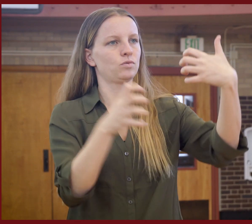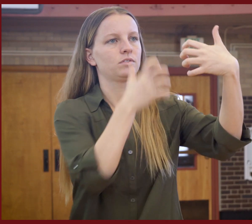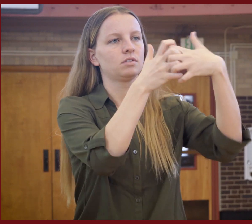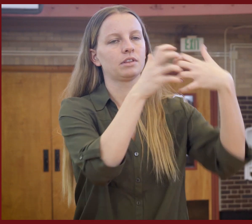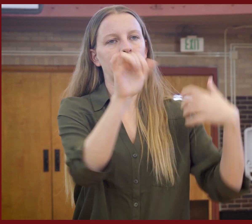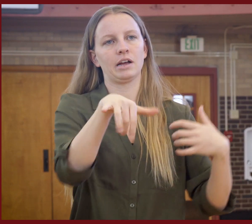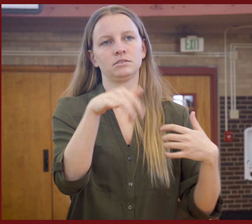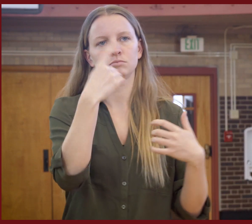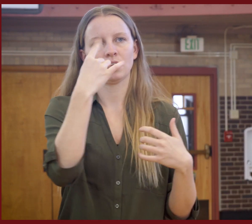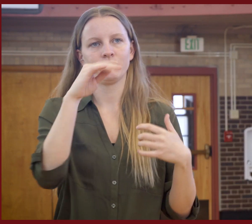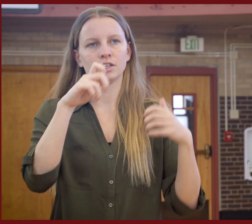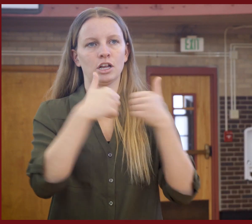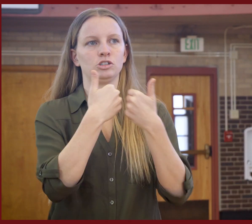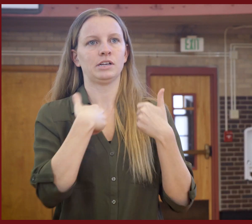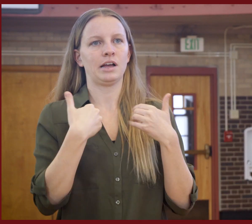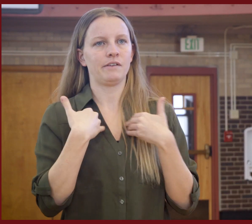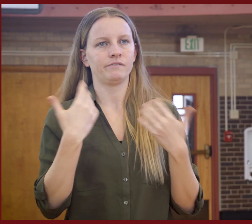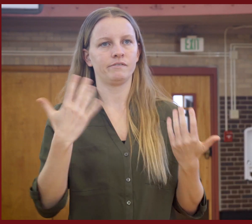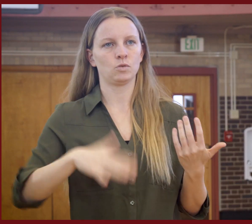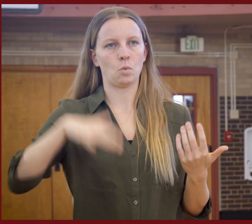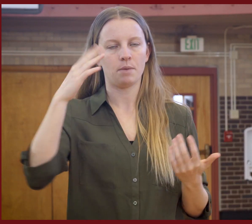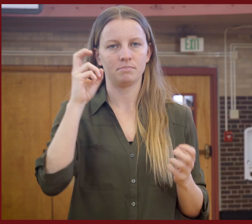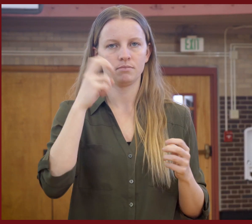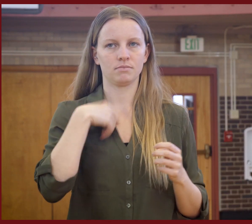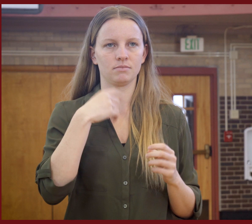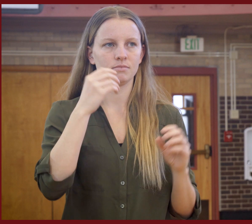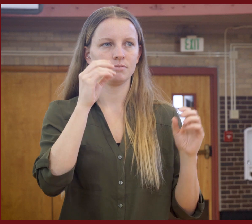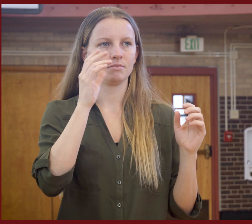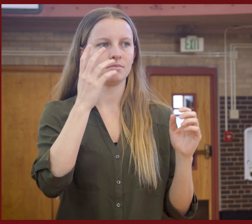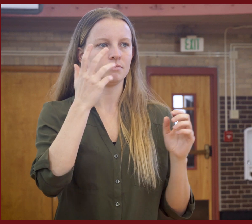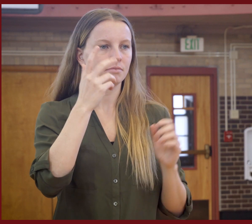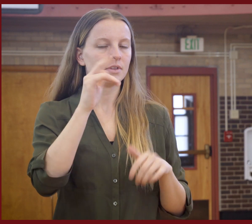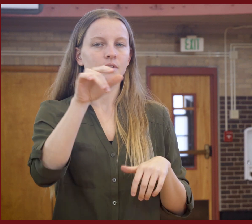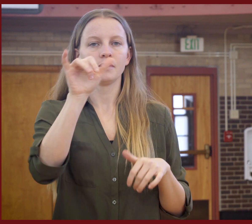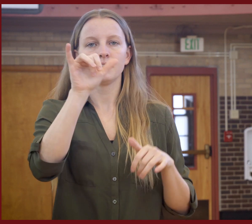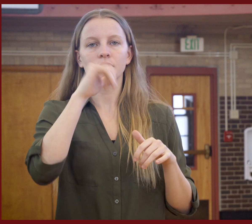trying to communicate and meet other peoples' needs.